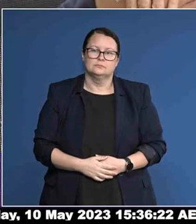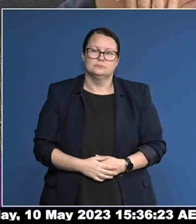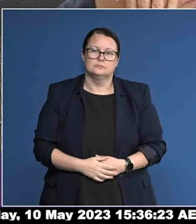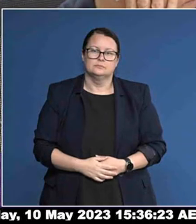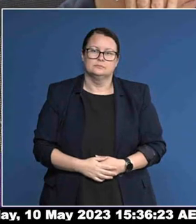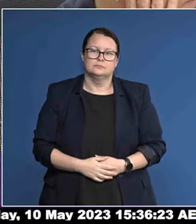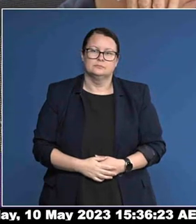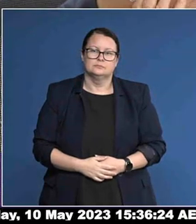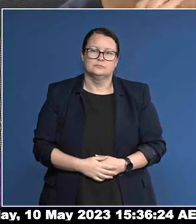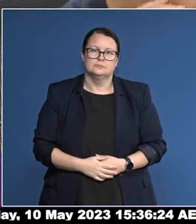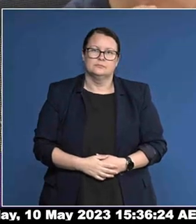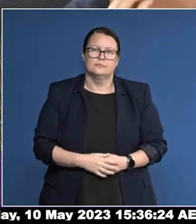That's one photo, and I think then there's one more.